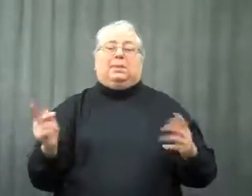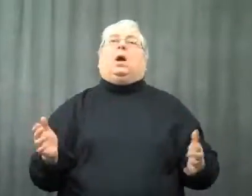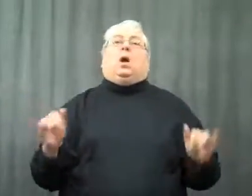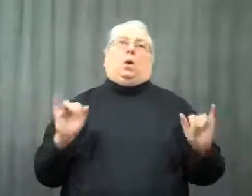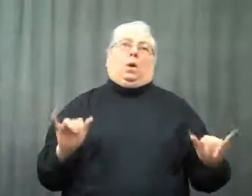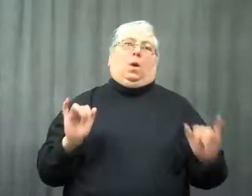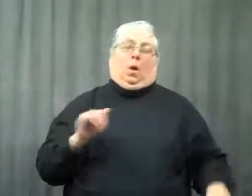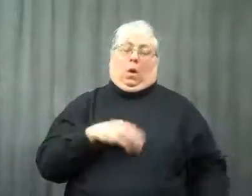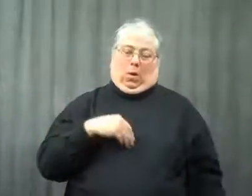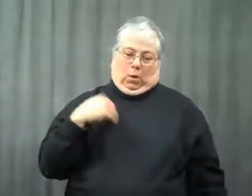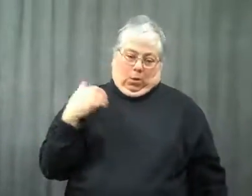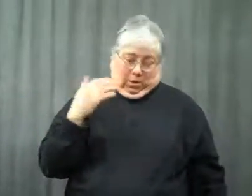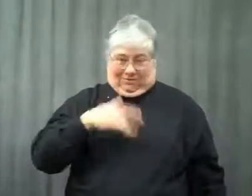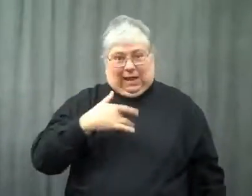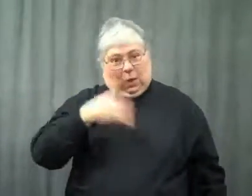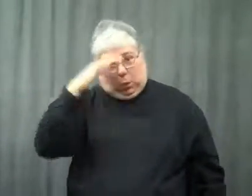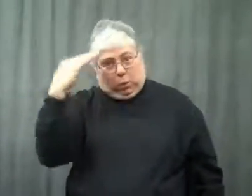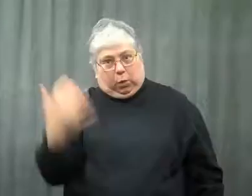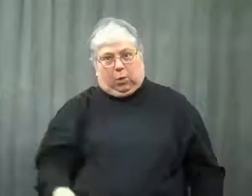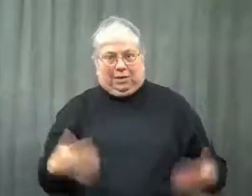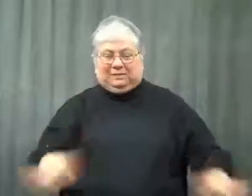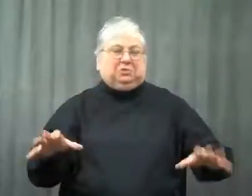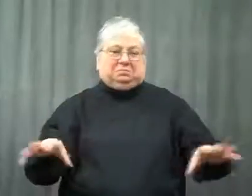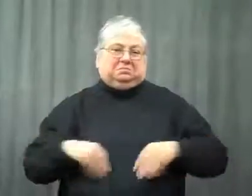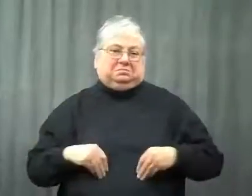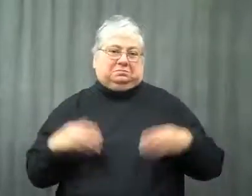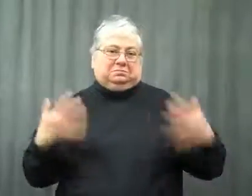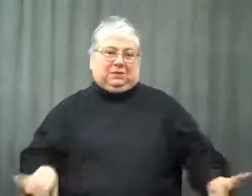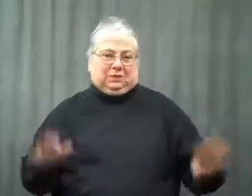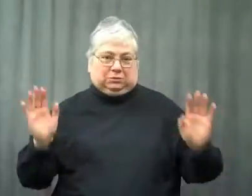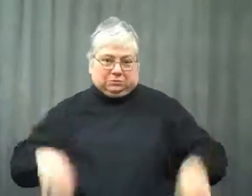The people then understood and were relieved. They accepted that.